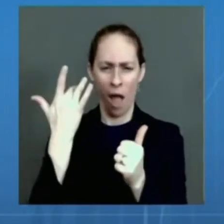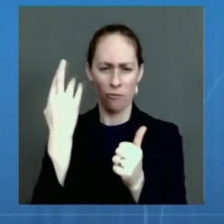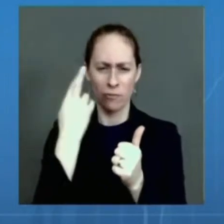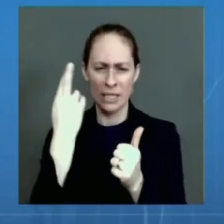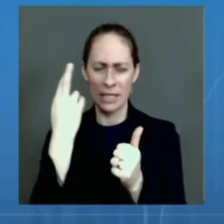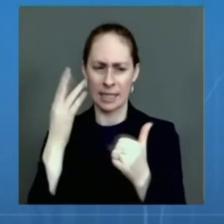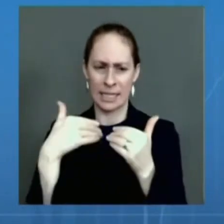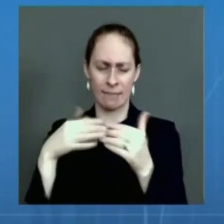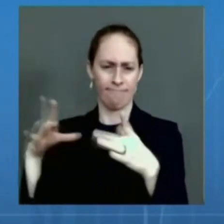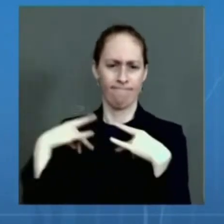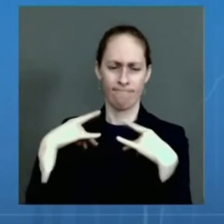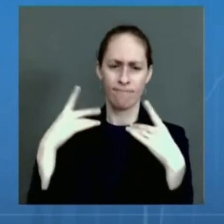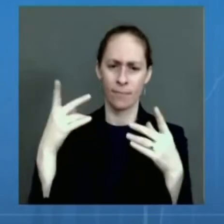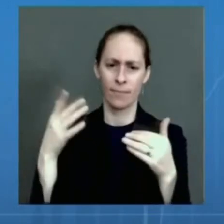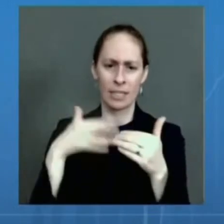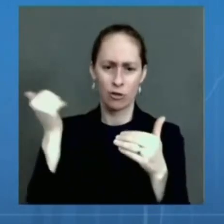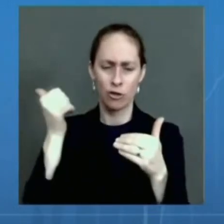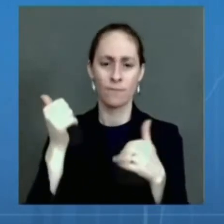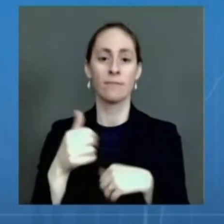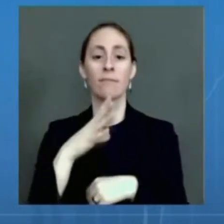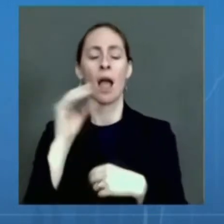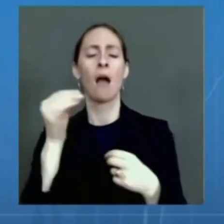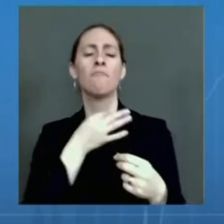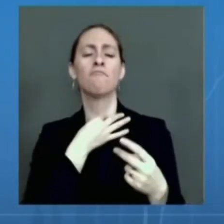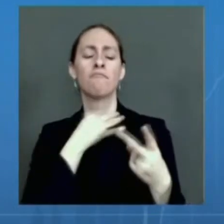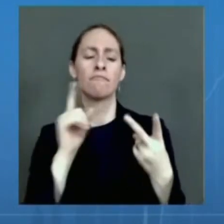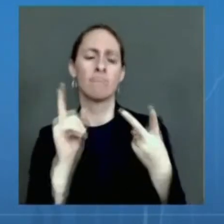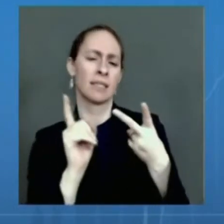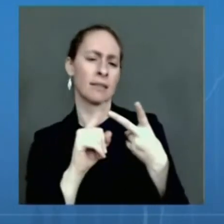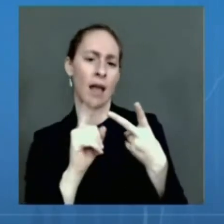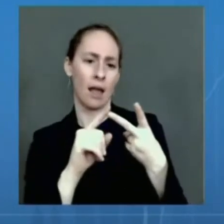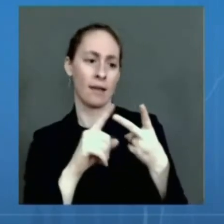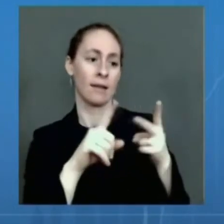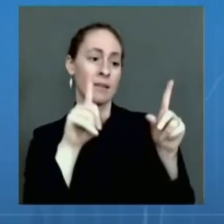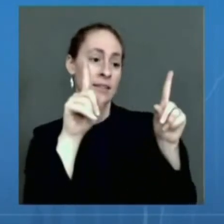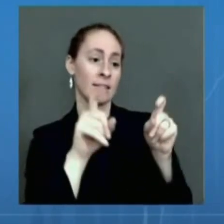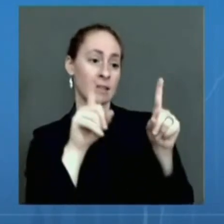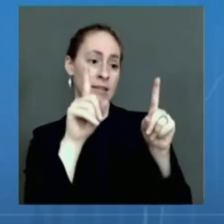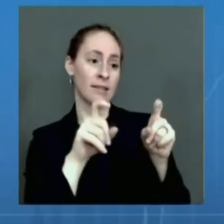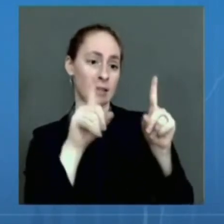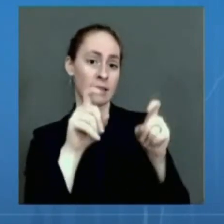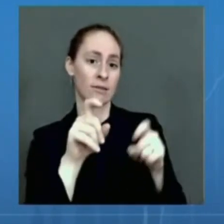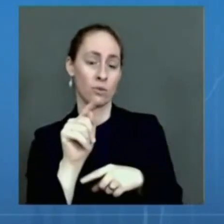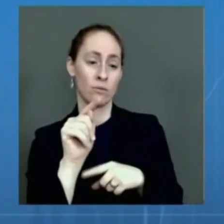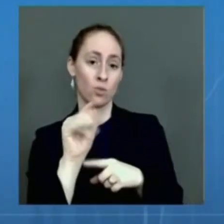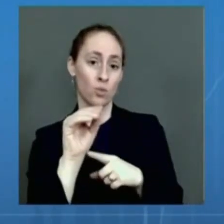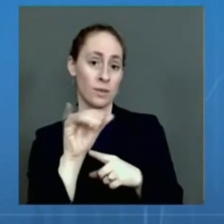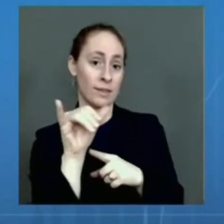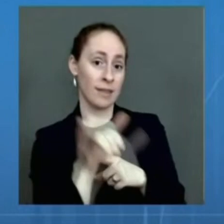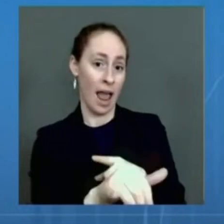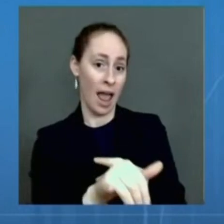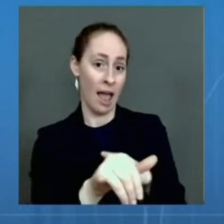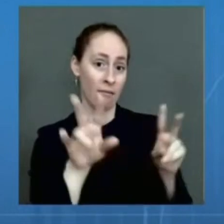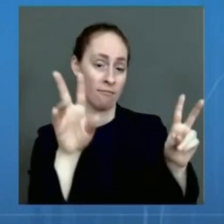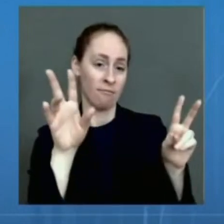OTHER VARIANTS OR A MIX OF BOTH